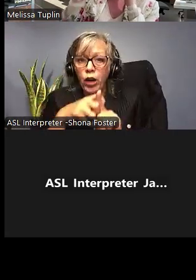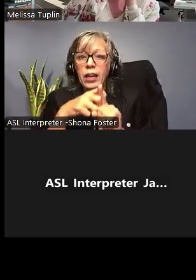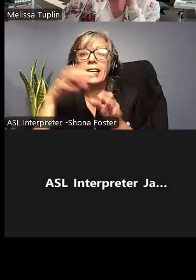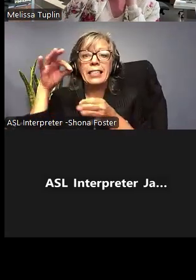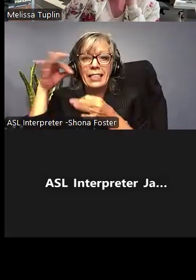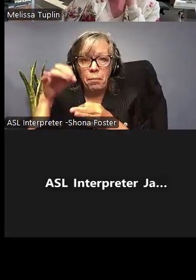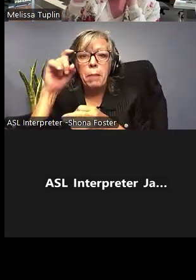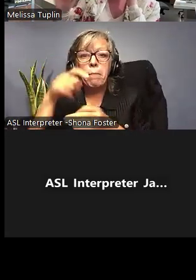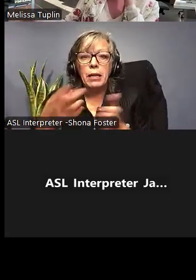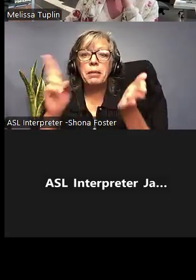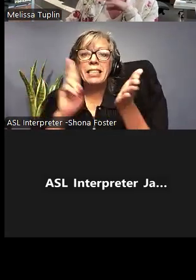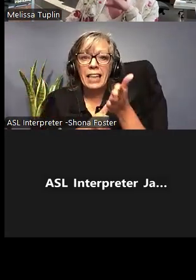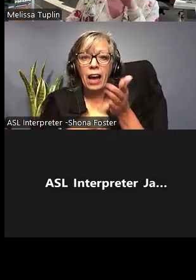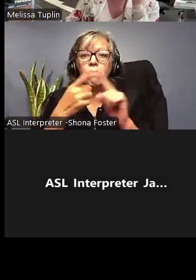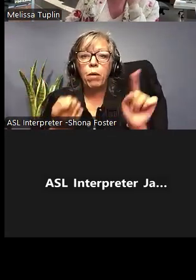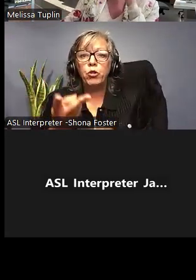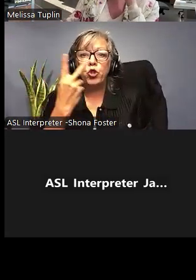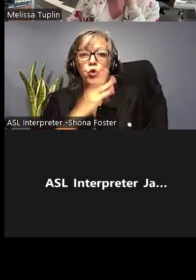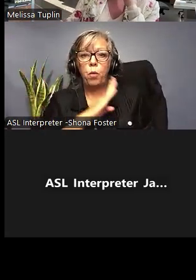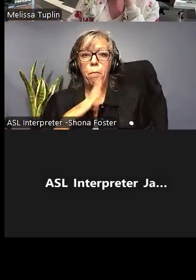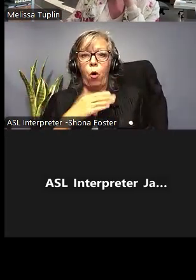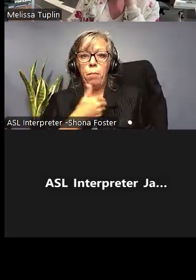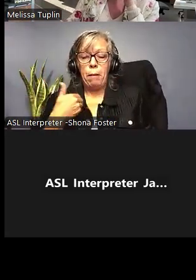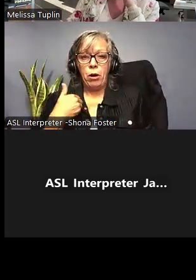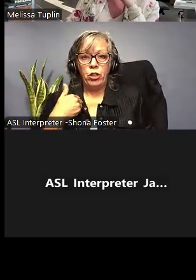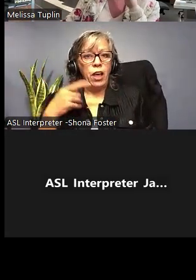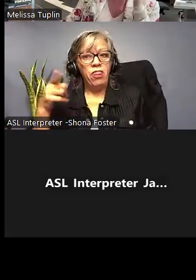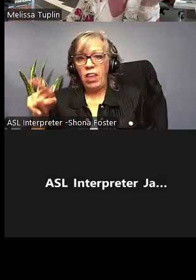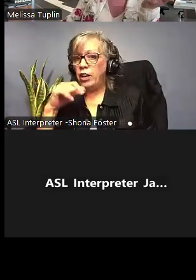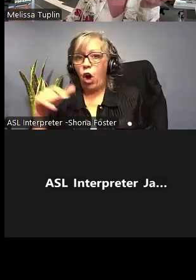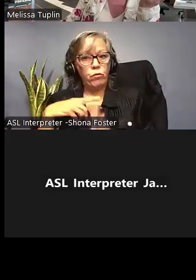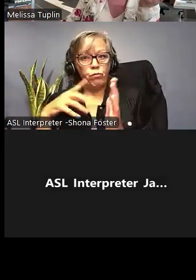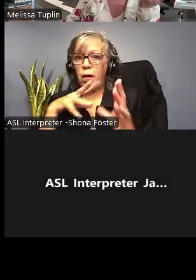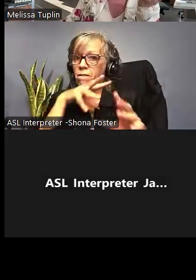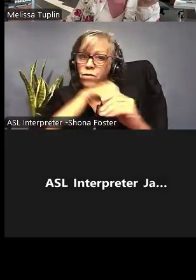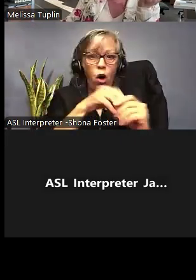by two board members that weren't involved in their creation, and we require both your